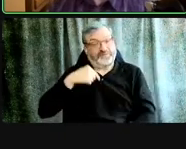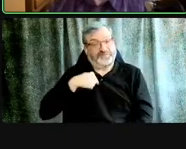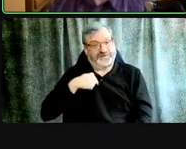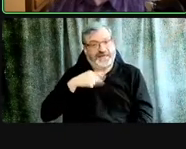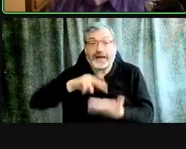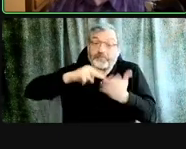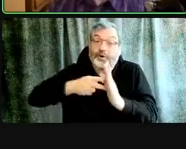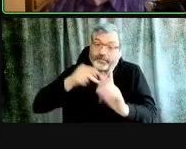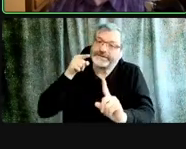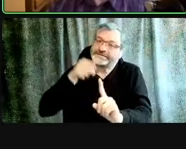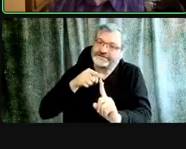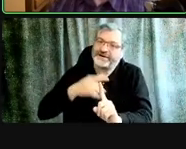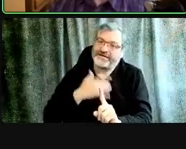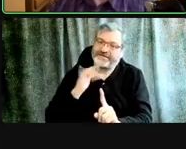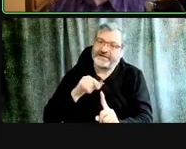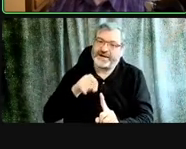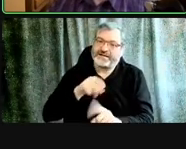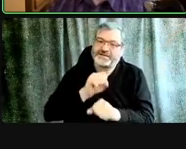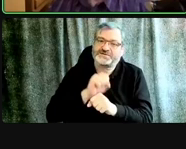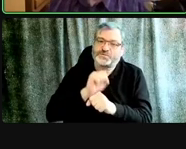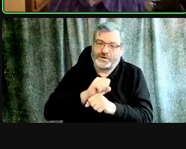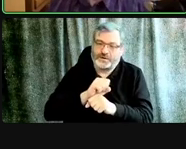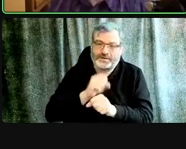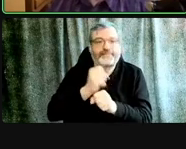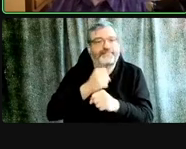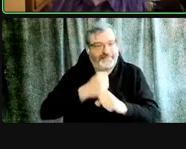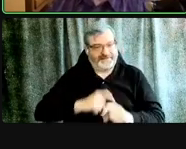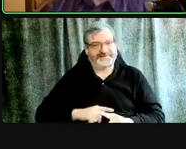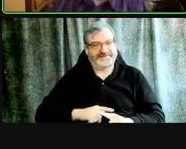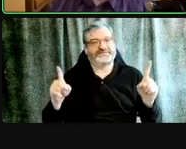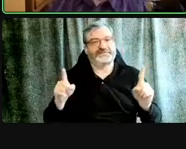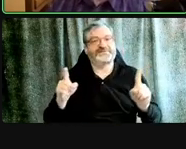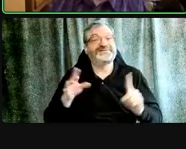I feel like this work makes a difference, especially for many young people who I